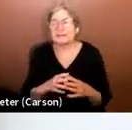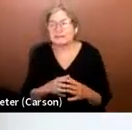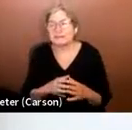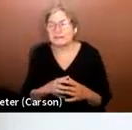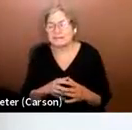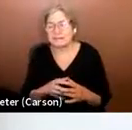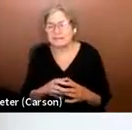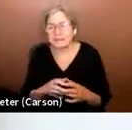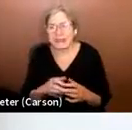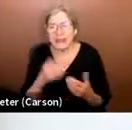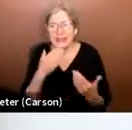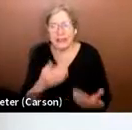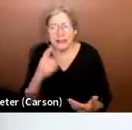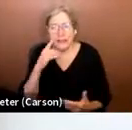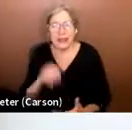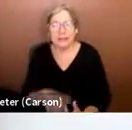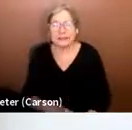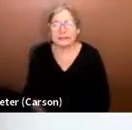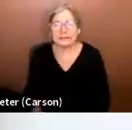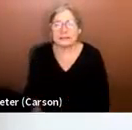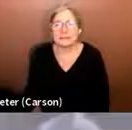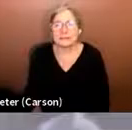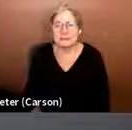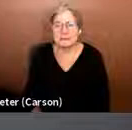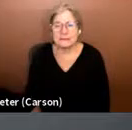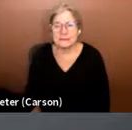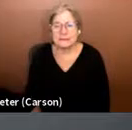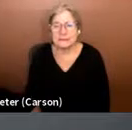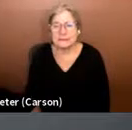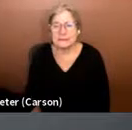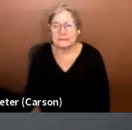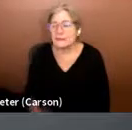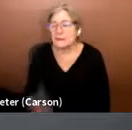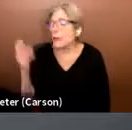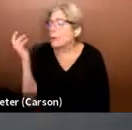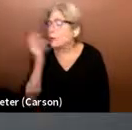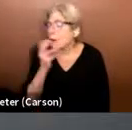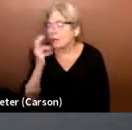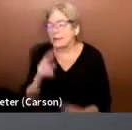Gina Gagliano: Wow. That's very kind of you to